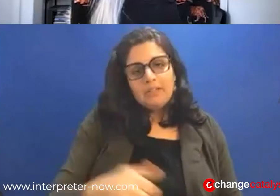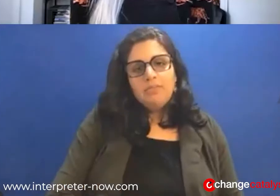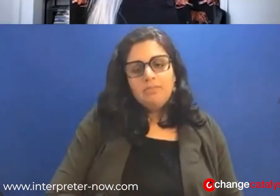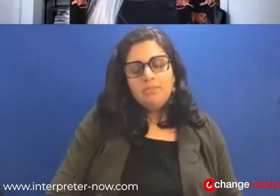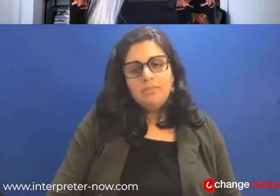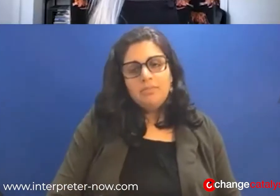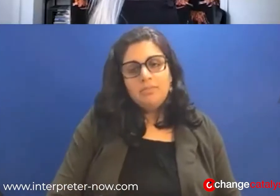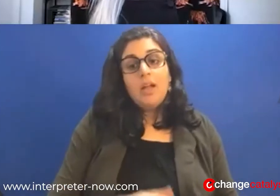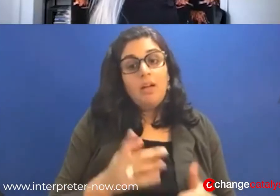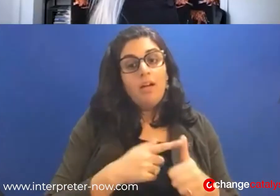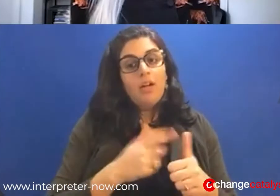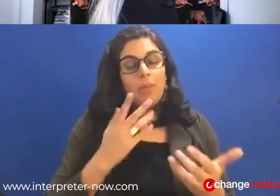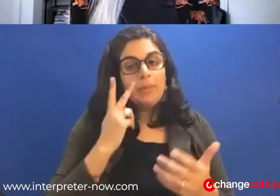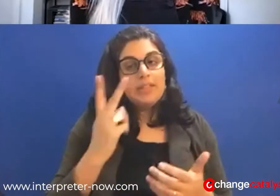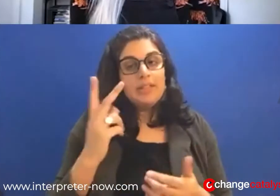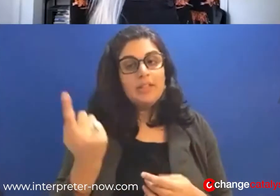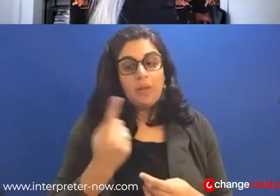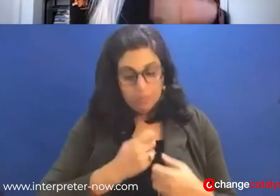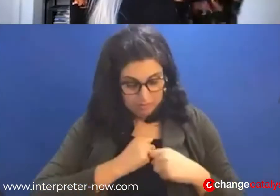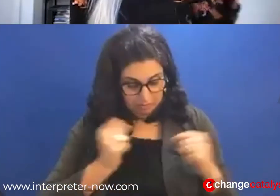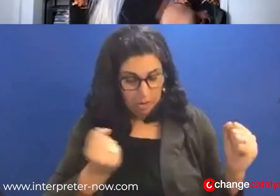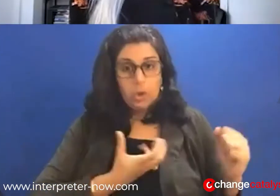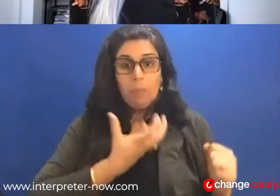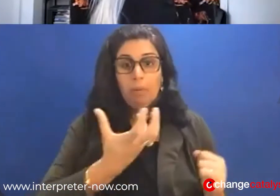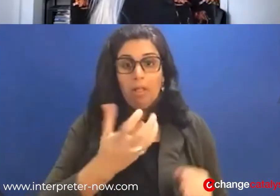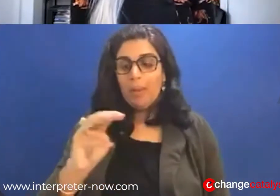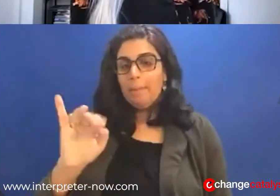First of all, you might see someone's vulnerable milestone, and you don't like that they had